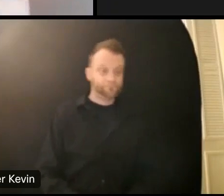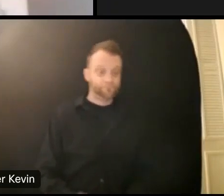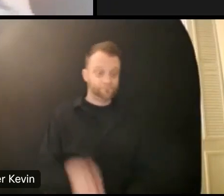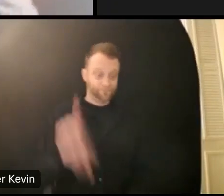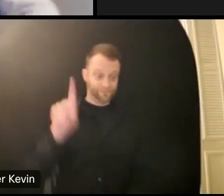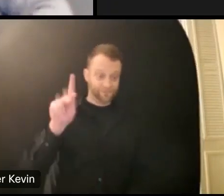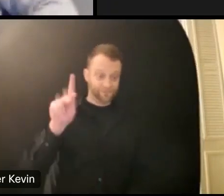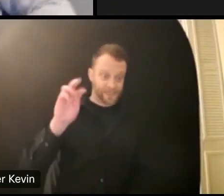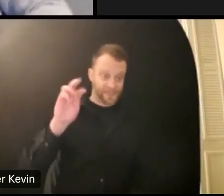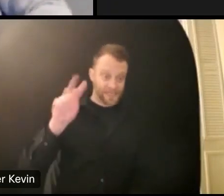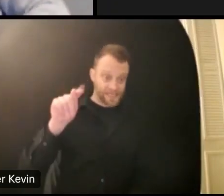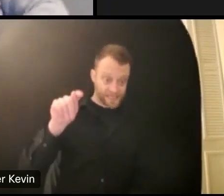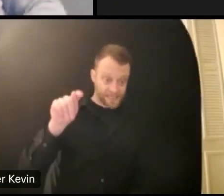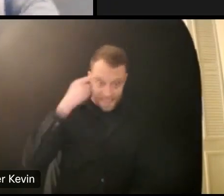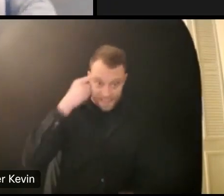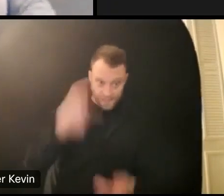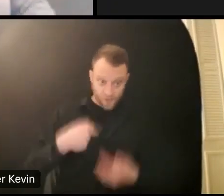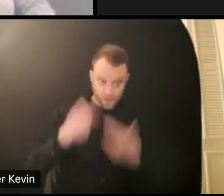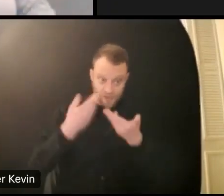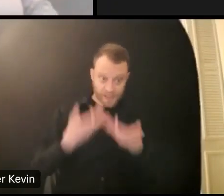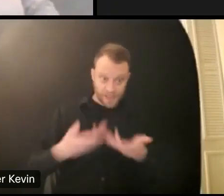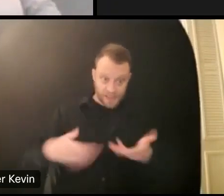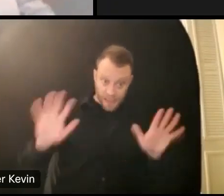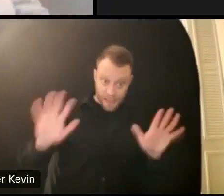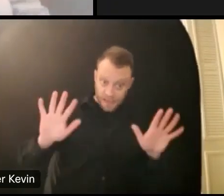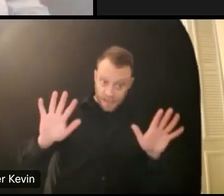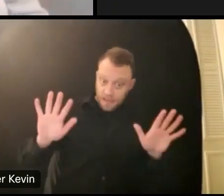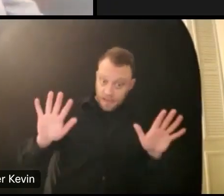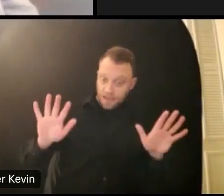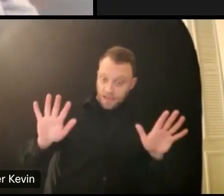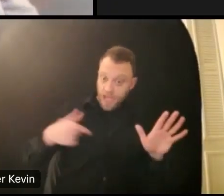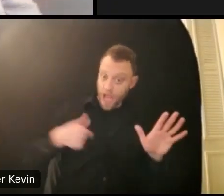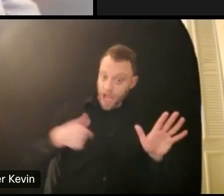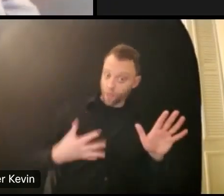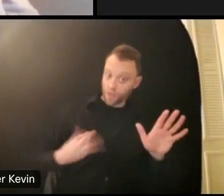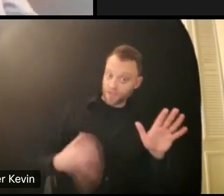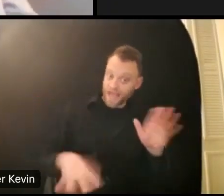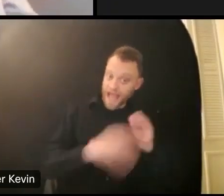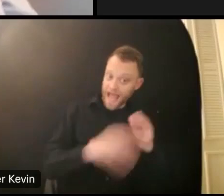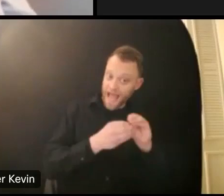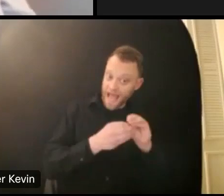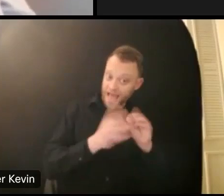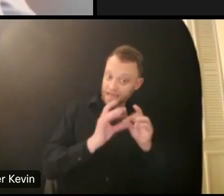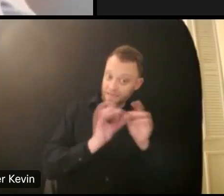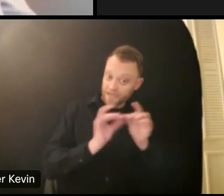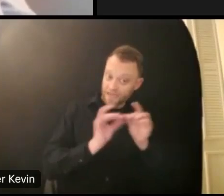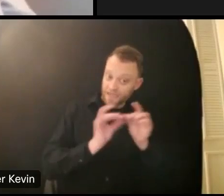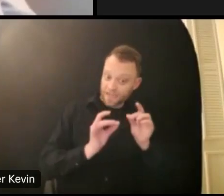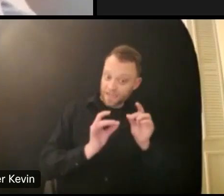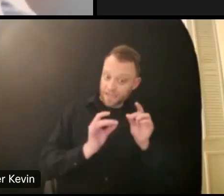I think. I do want to say to some folks though, I recognize that folks have had trouble with WebEx.